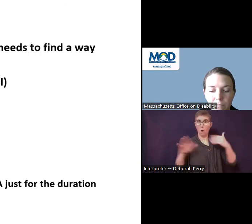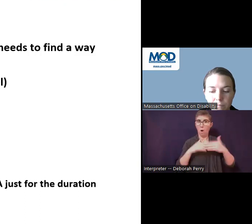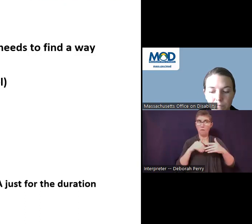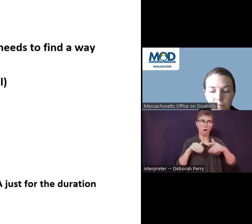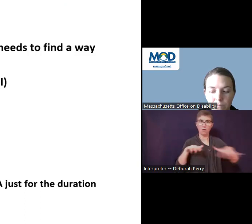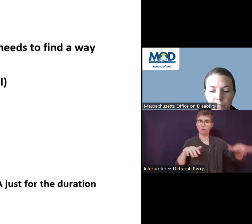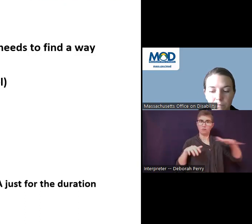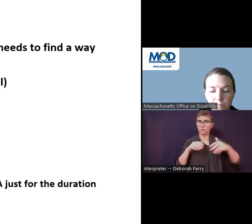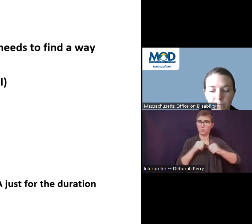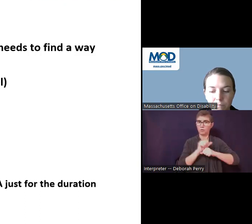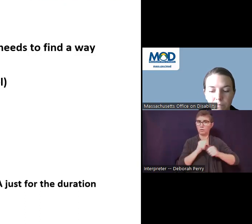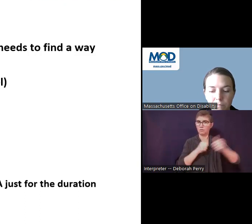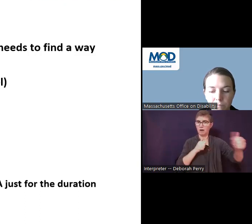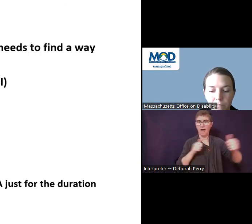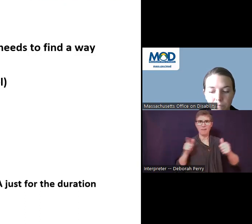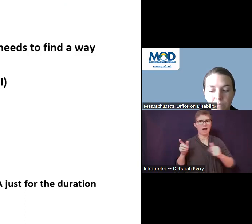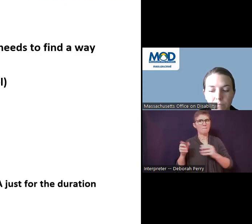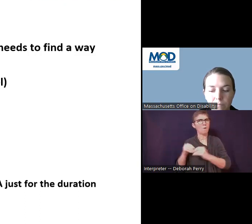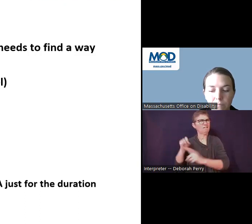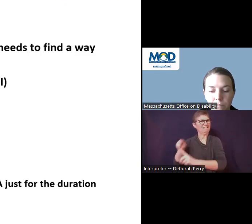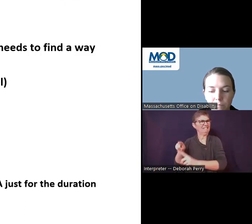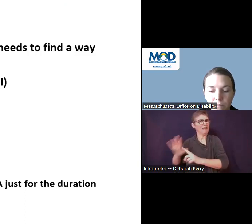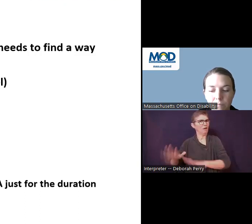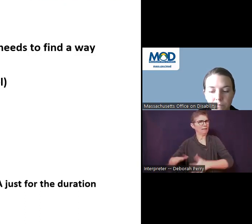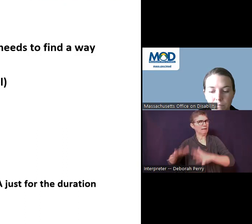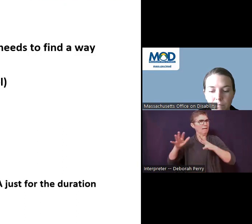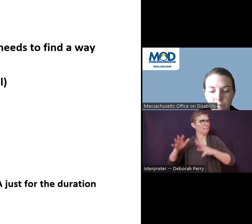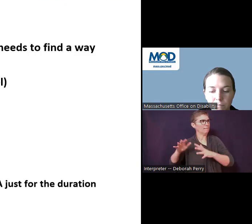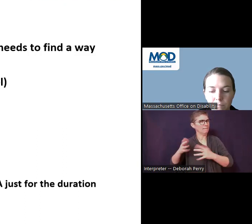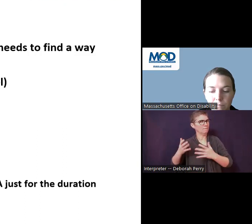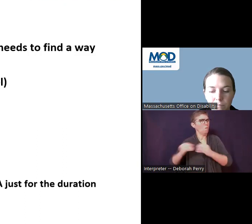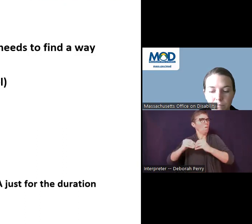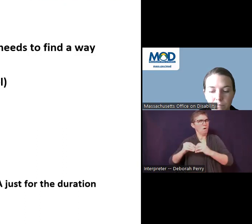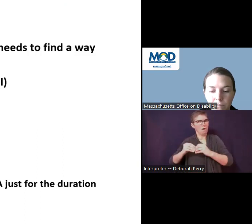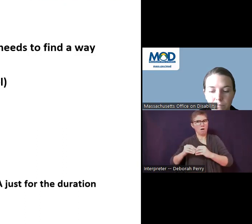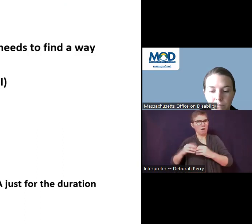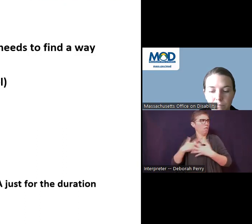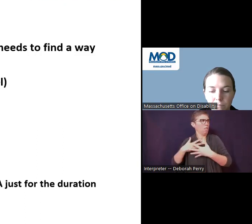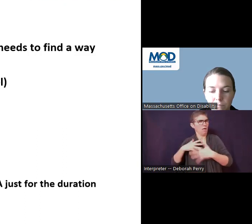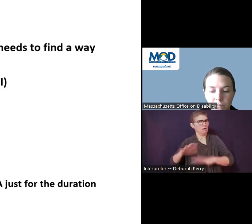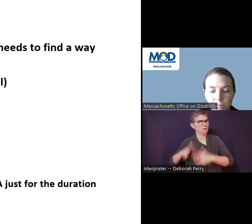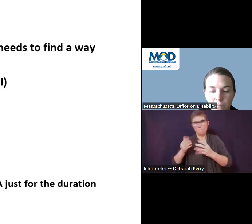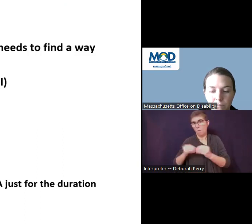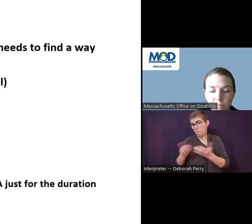some like higher instances of their anxiety symptoms or something like that so it might be that they're just requesting to